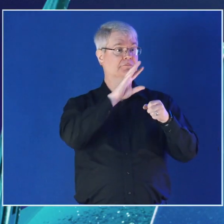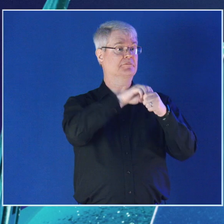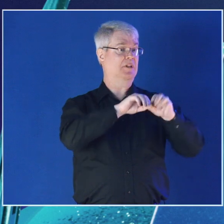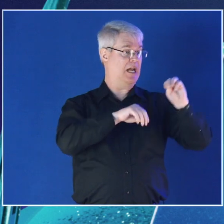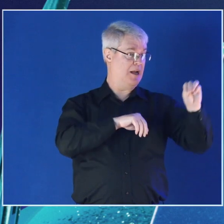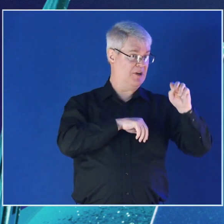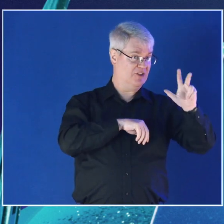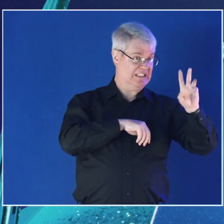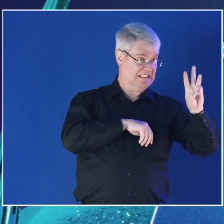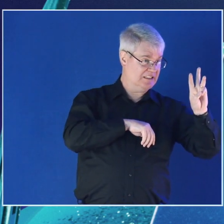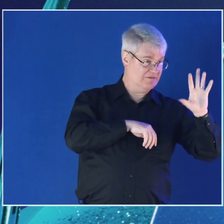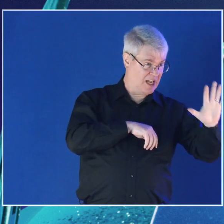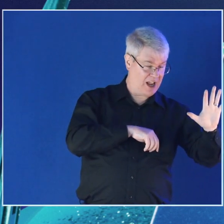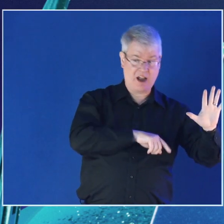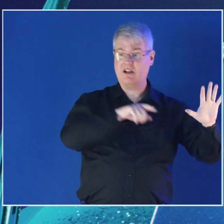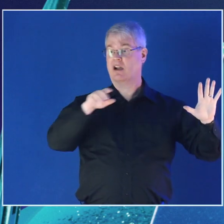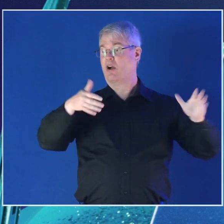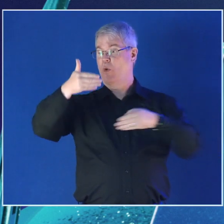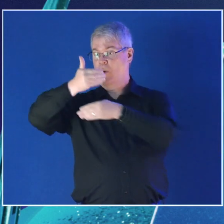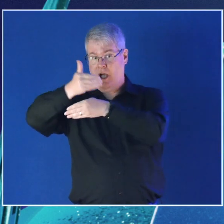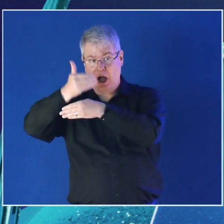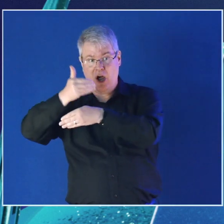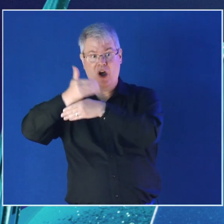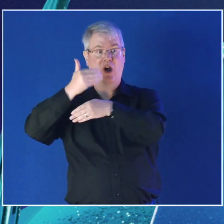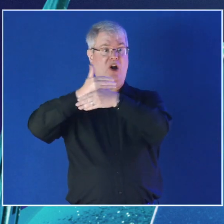that end-to-end tasks work seamlessly.